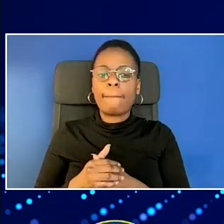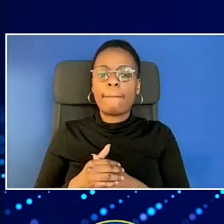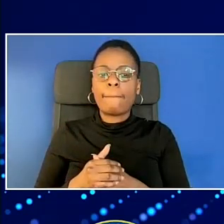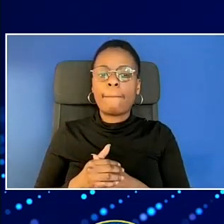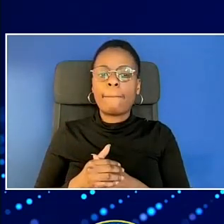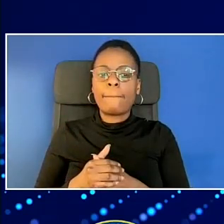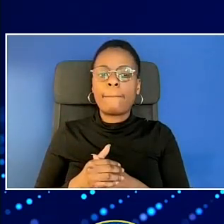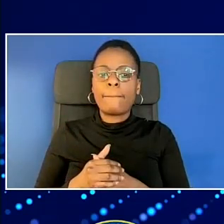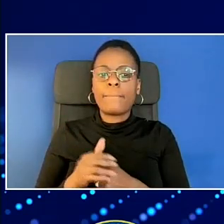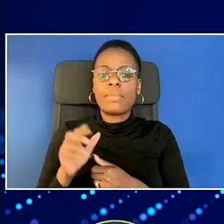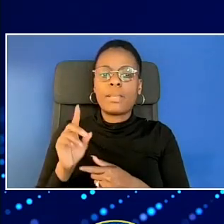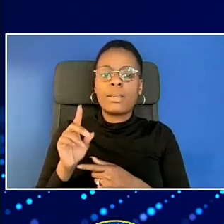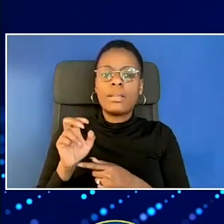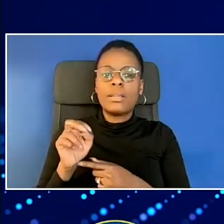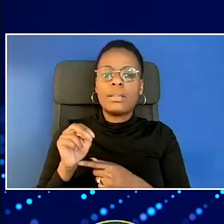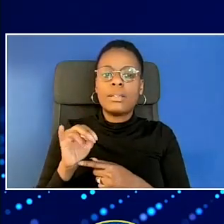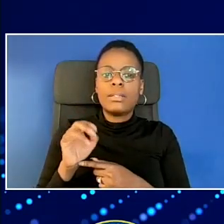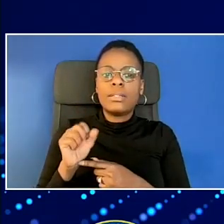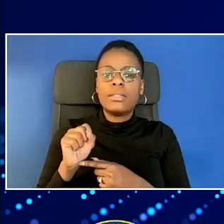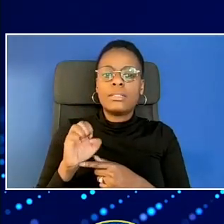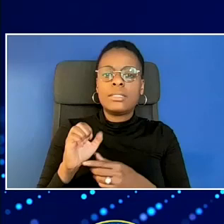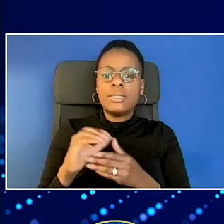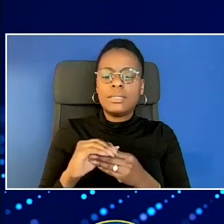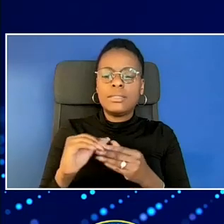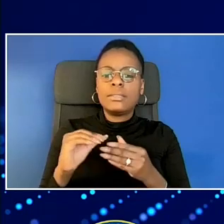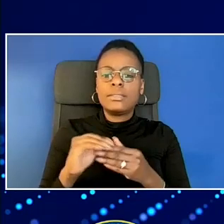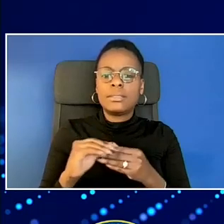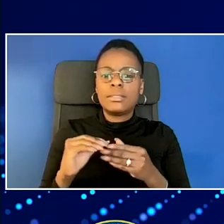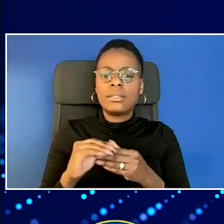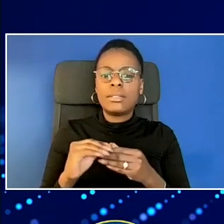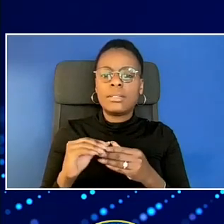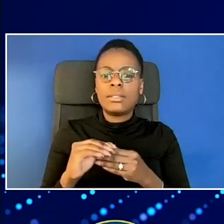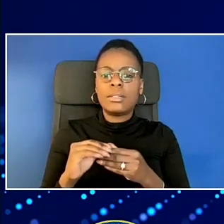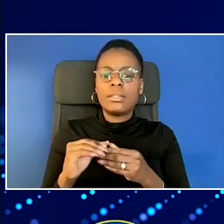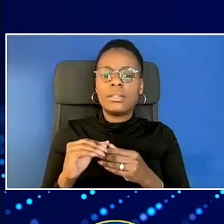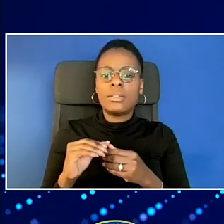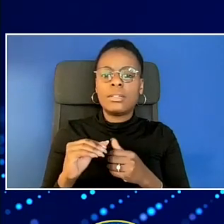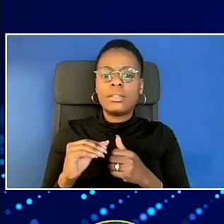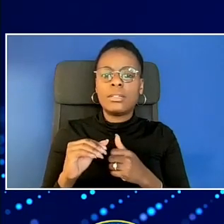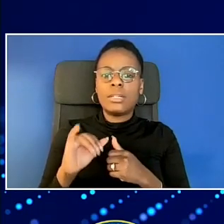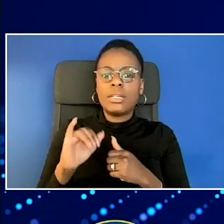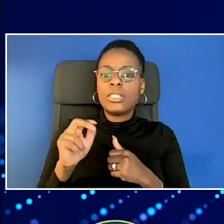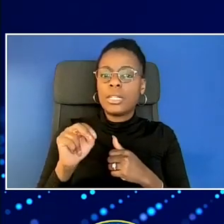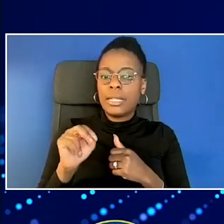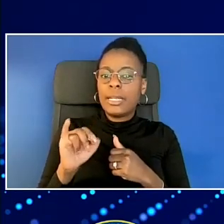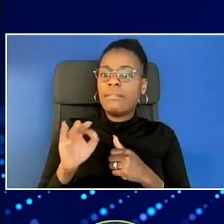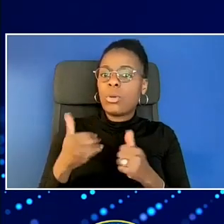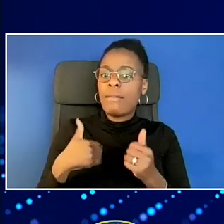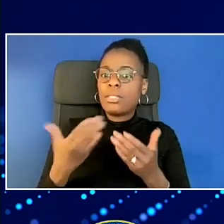I think if- Jillian, if- I think if you have a suggestion, you should come back with it because I don't think we